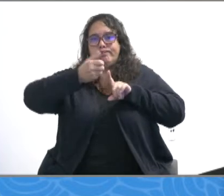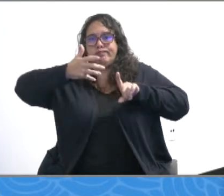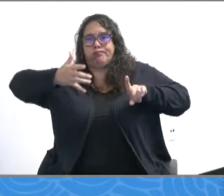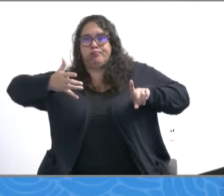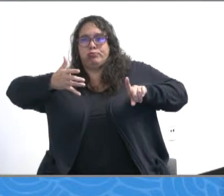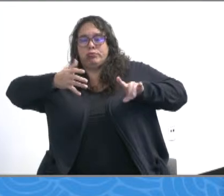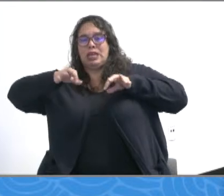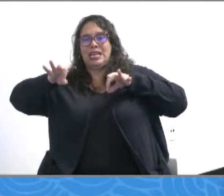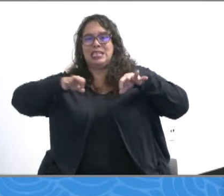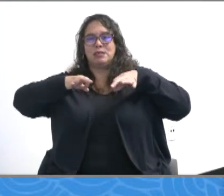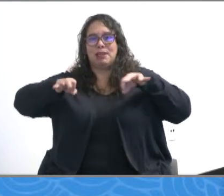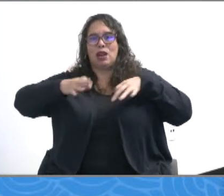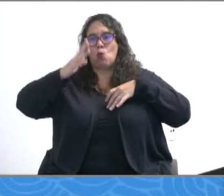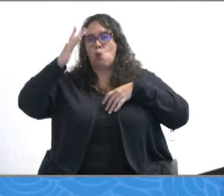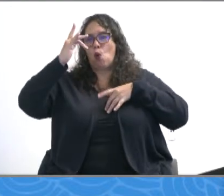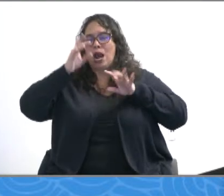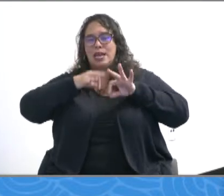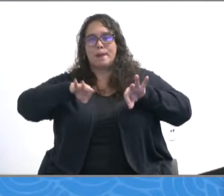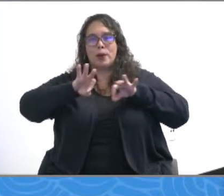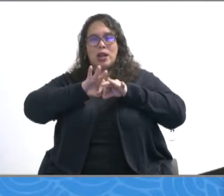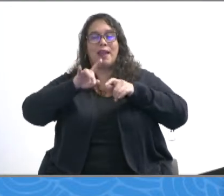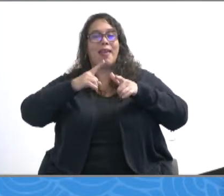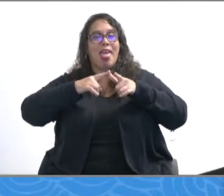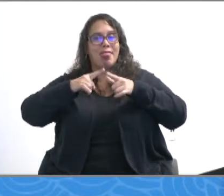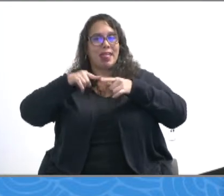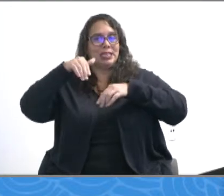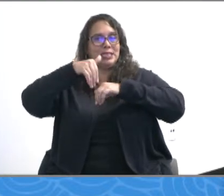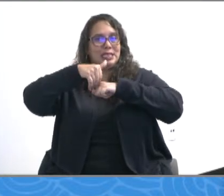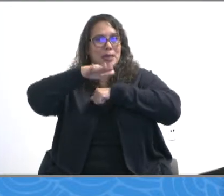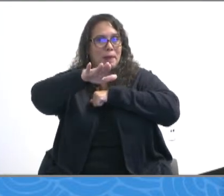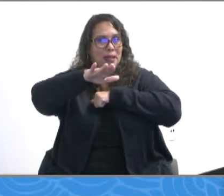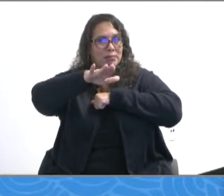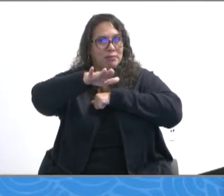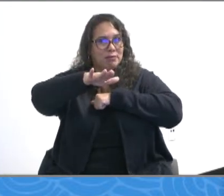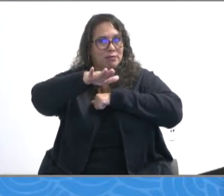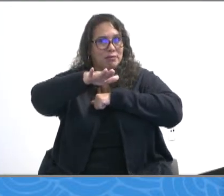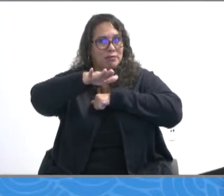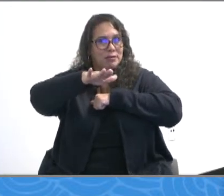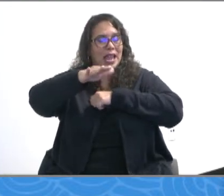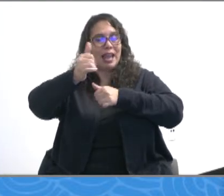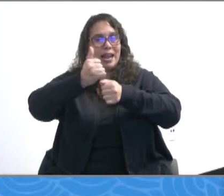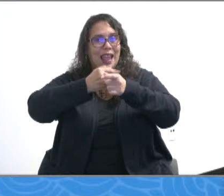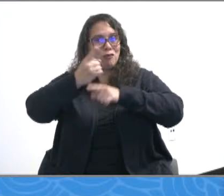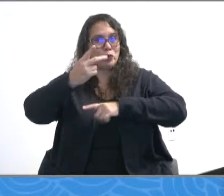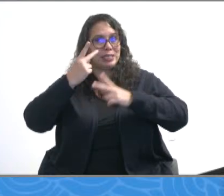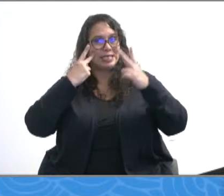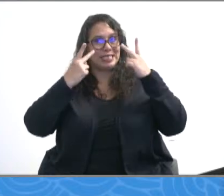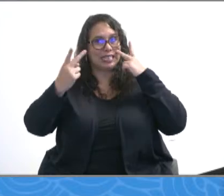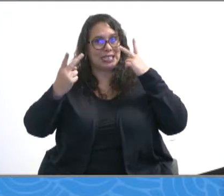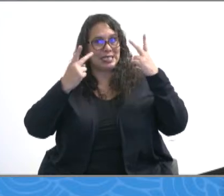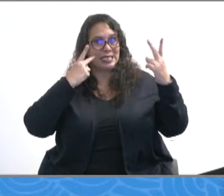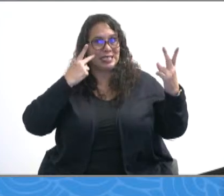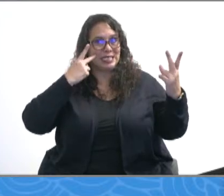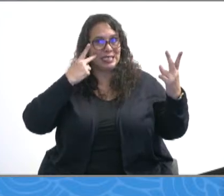And I submit it for all of those 1000 plus members to also see. And once I do that,